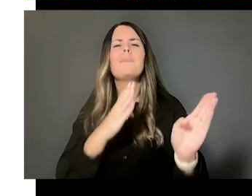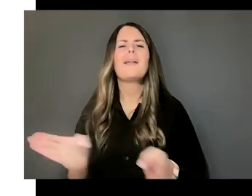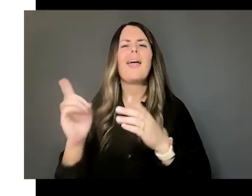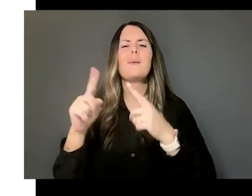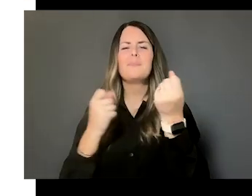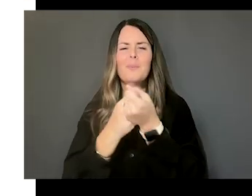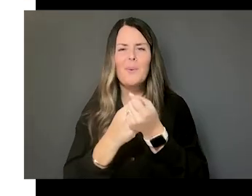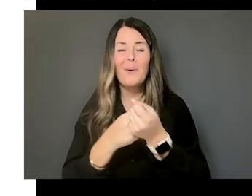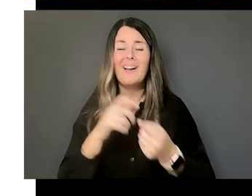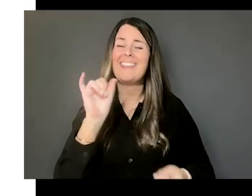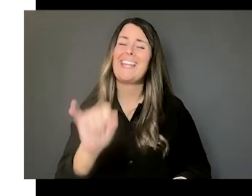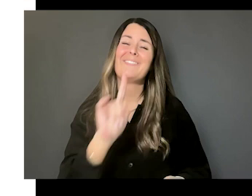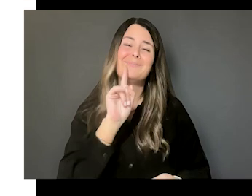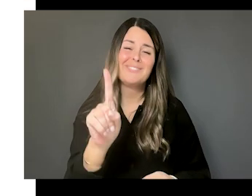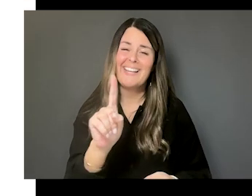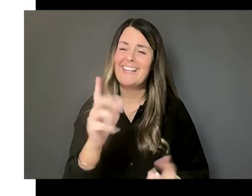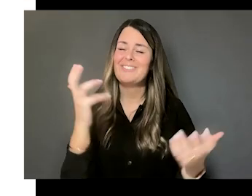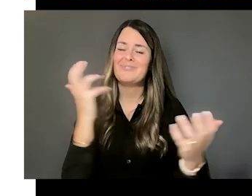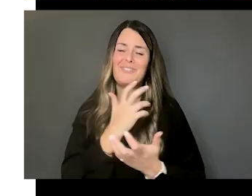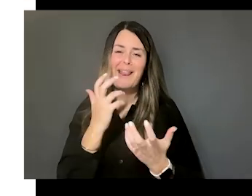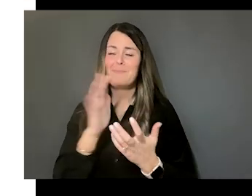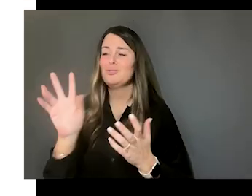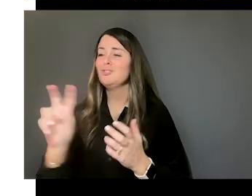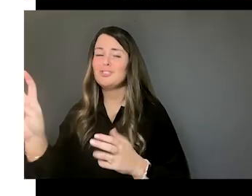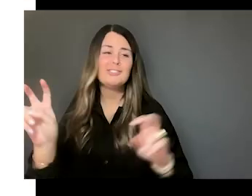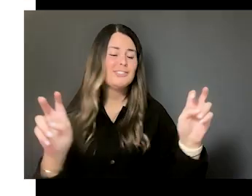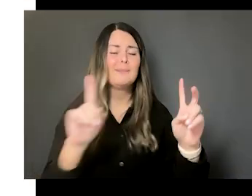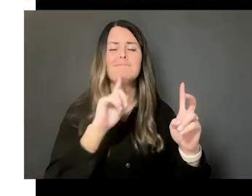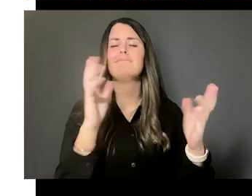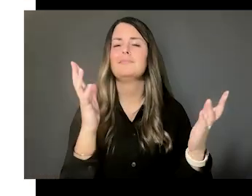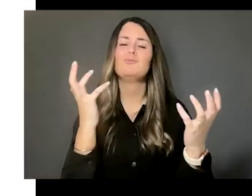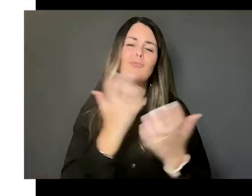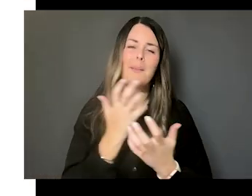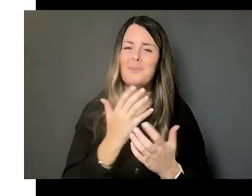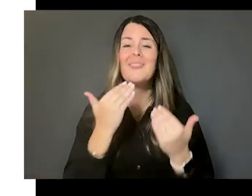So this was incredible. Your journeys are incredible. Thank you for joining us.